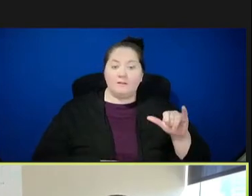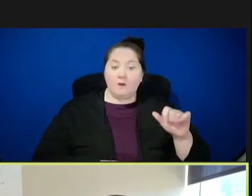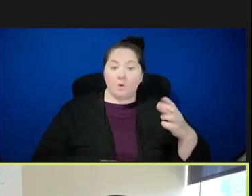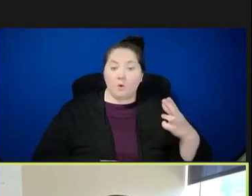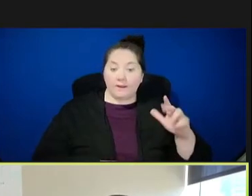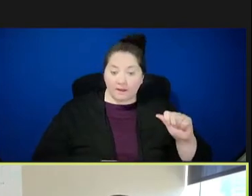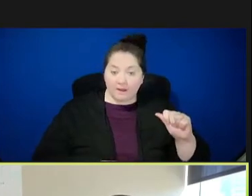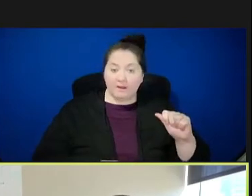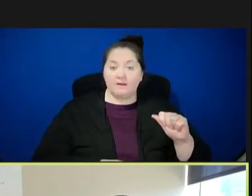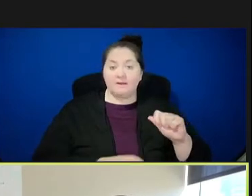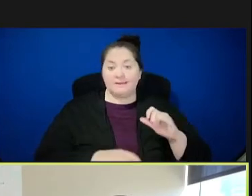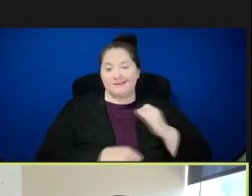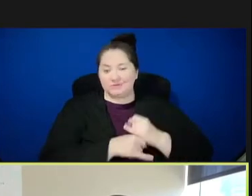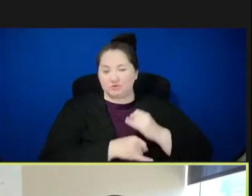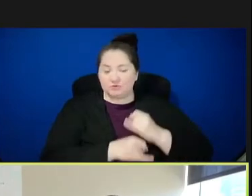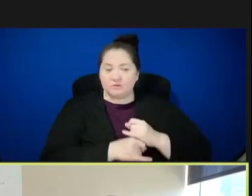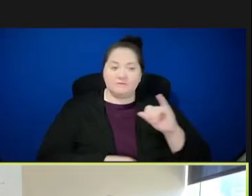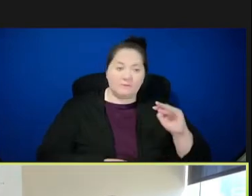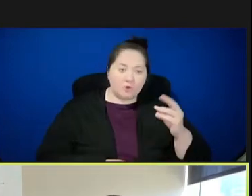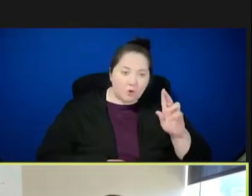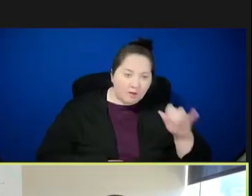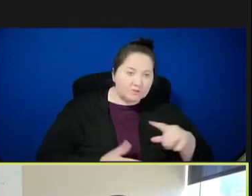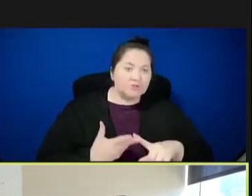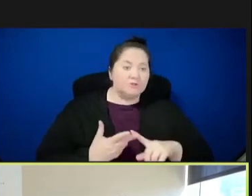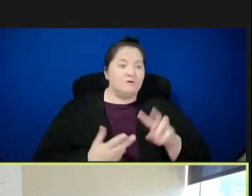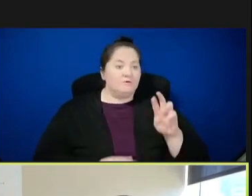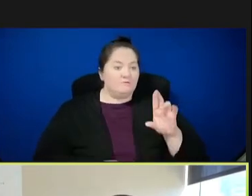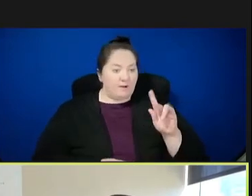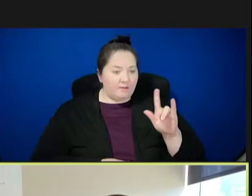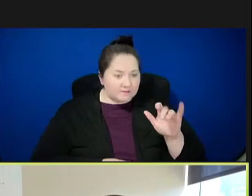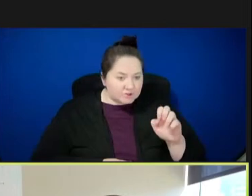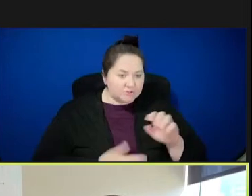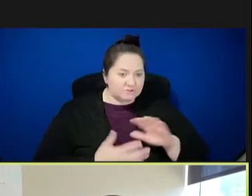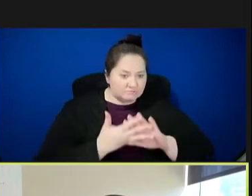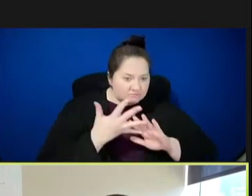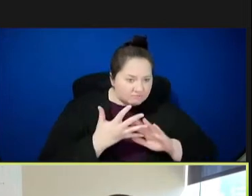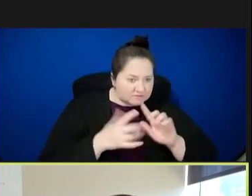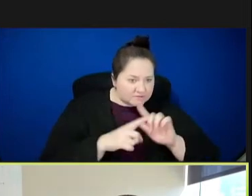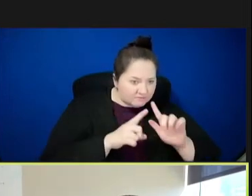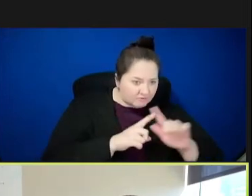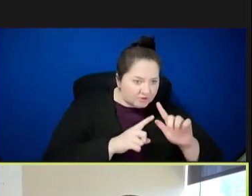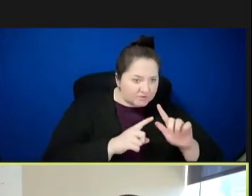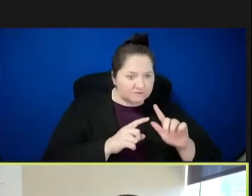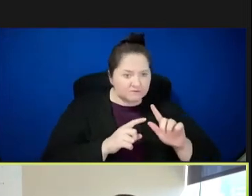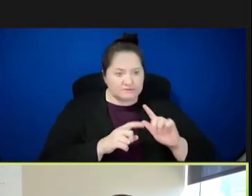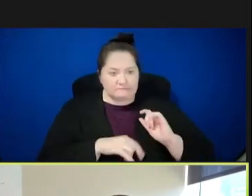quite a bit. Jean Tan, a virologist from the J. Craig Vintner Institute, as well as Jim Davison